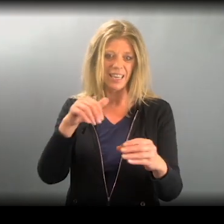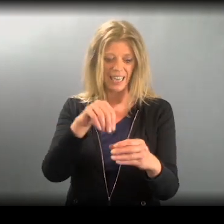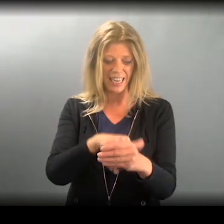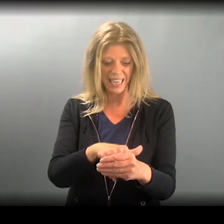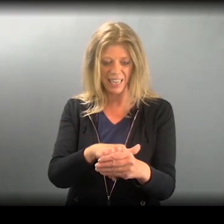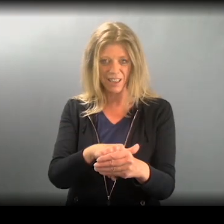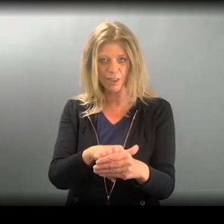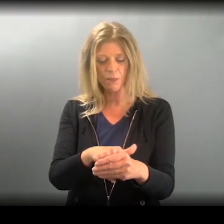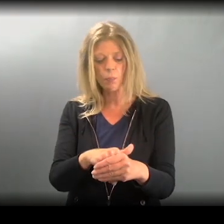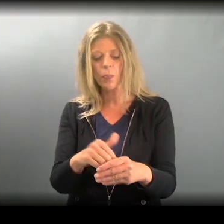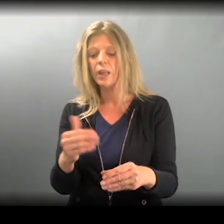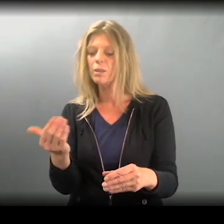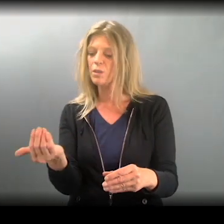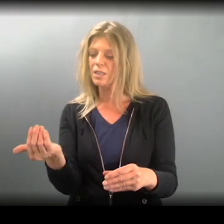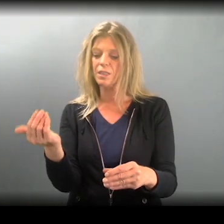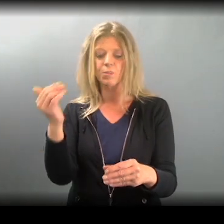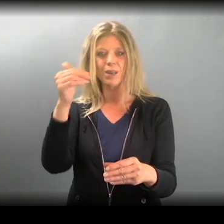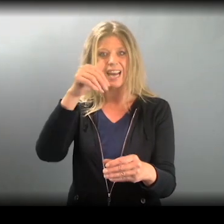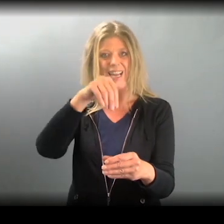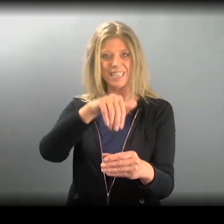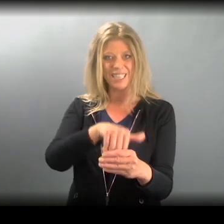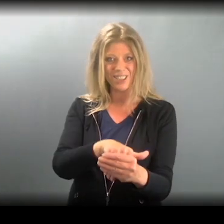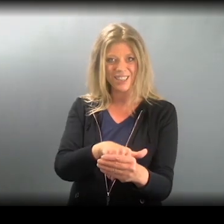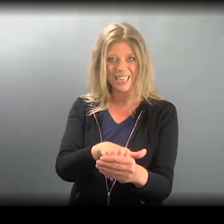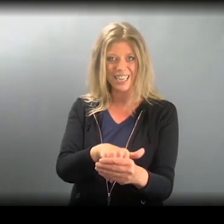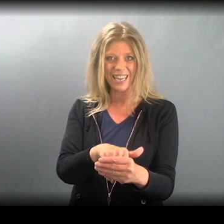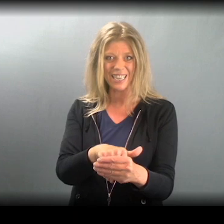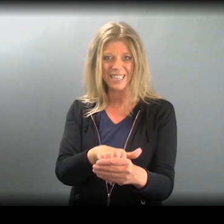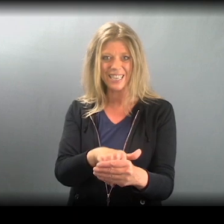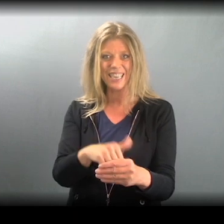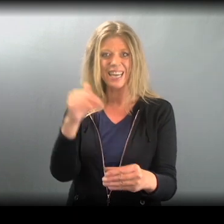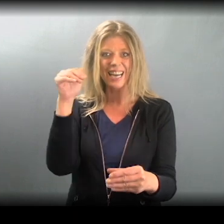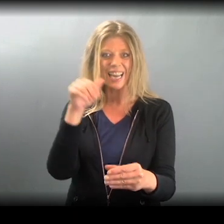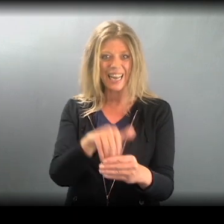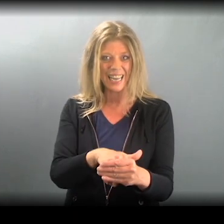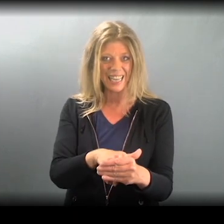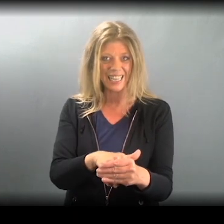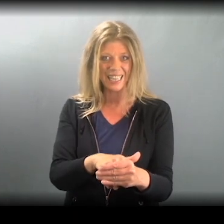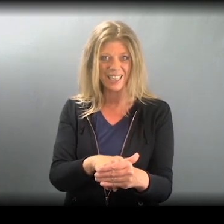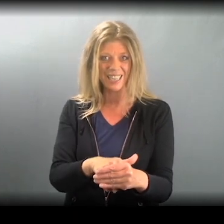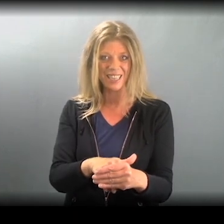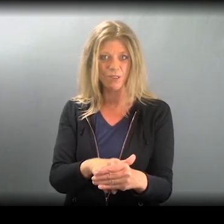IN Put your support hand "in" your lead hand. IN